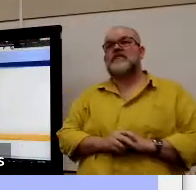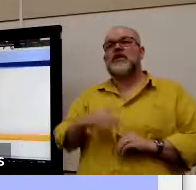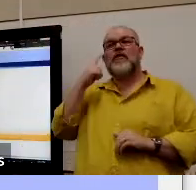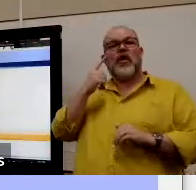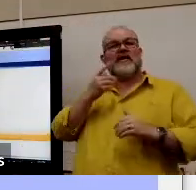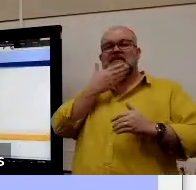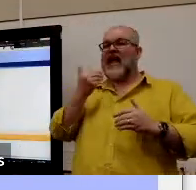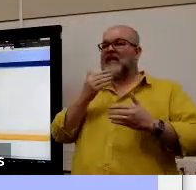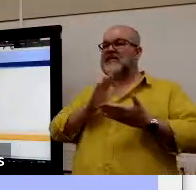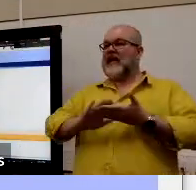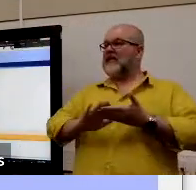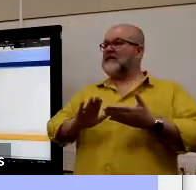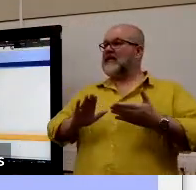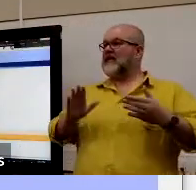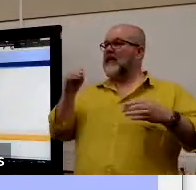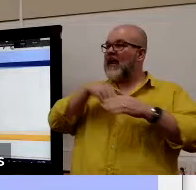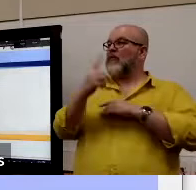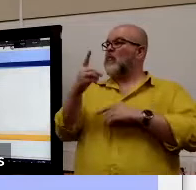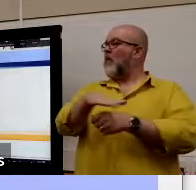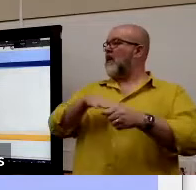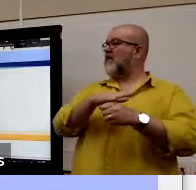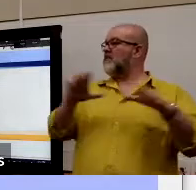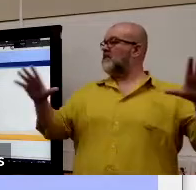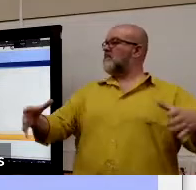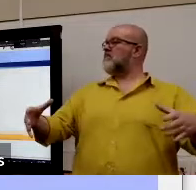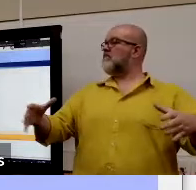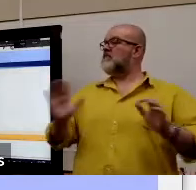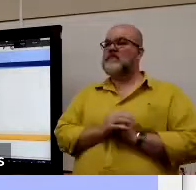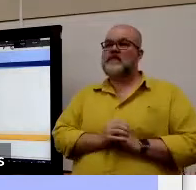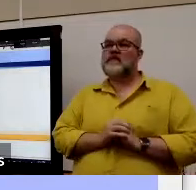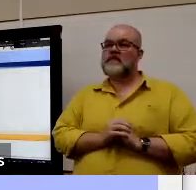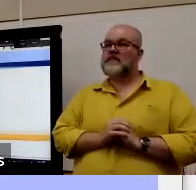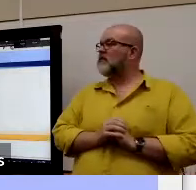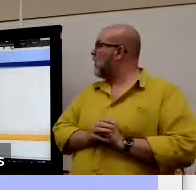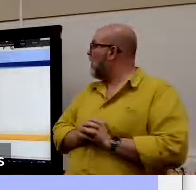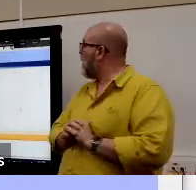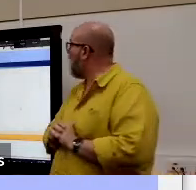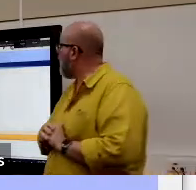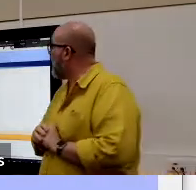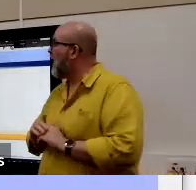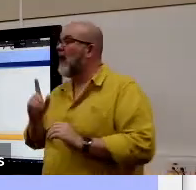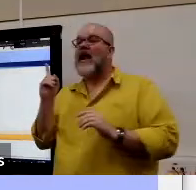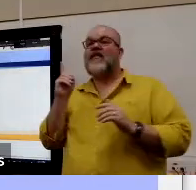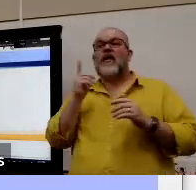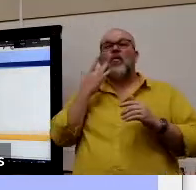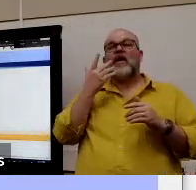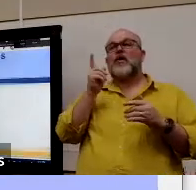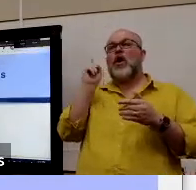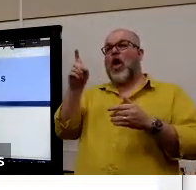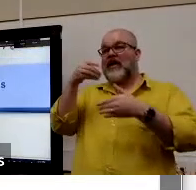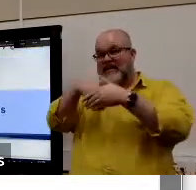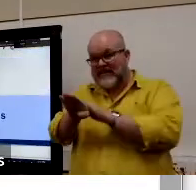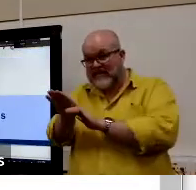So I thought it was nice and tidy to have it all in the one place.